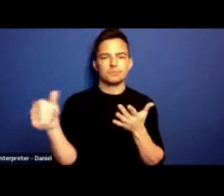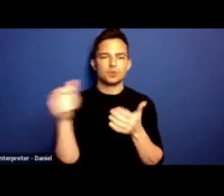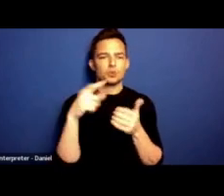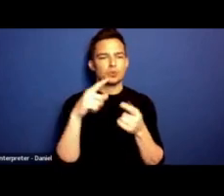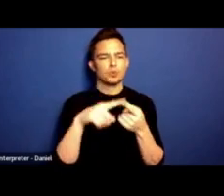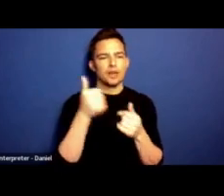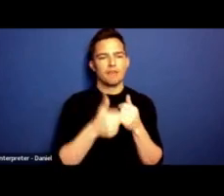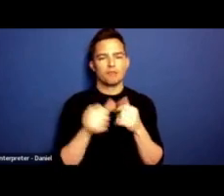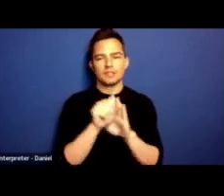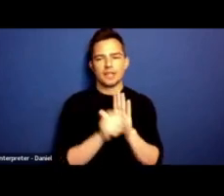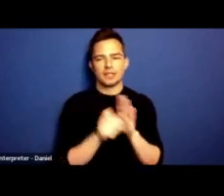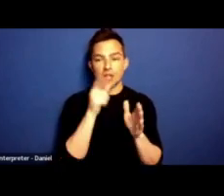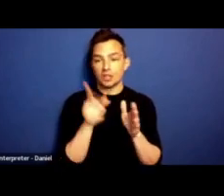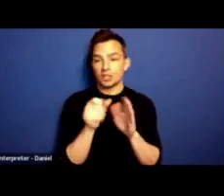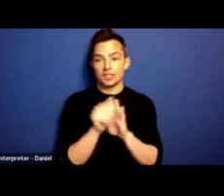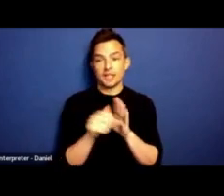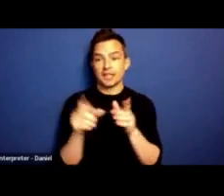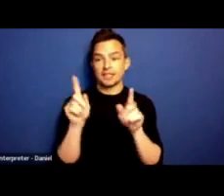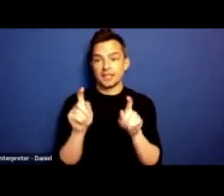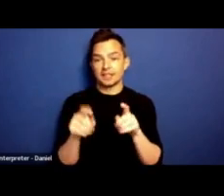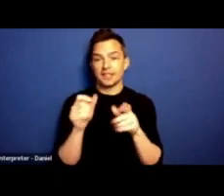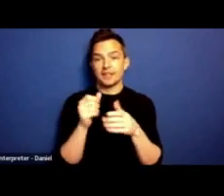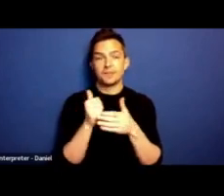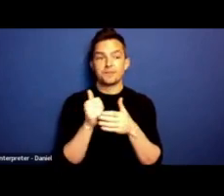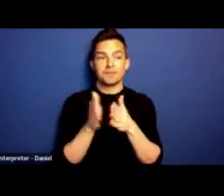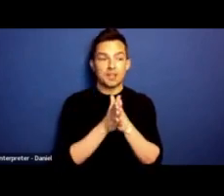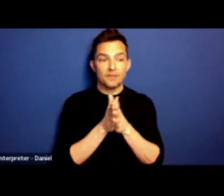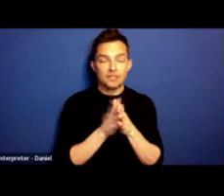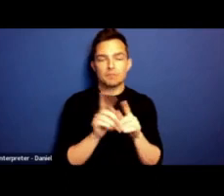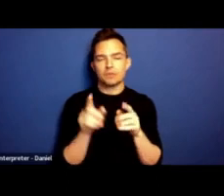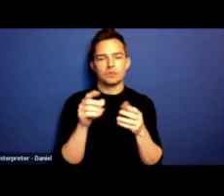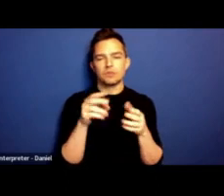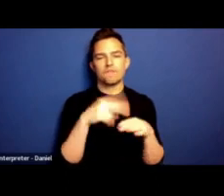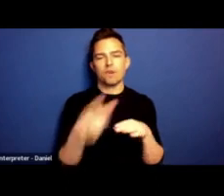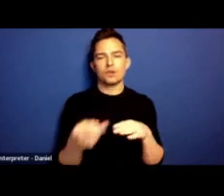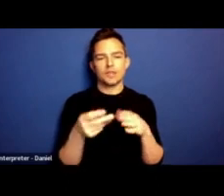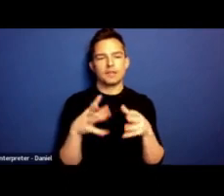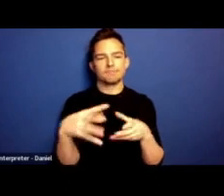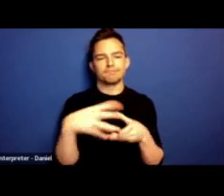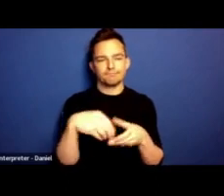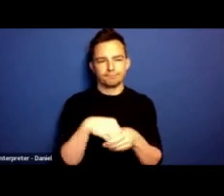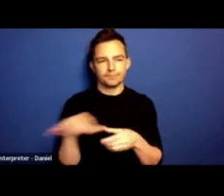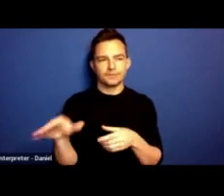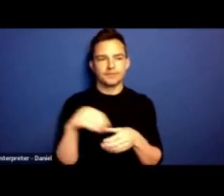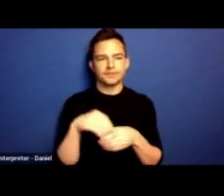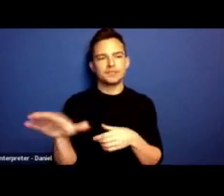innovations, but the falls prevention money that goes to every state to incorporate in their normal program and to